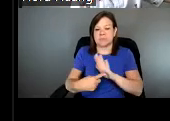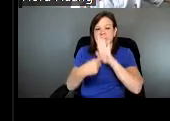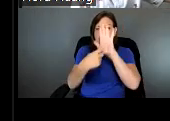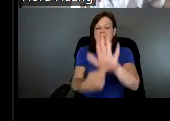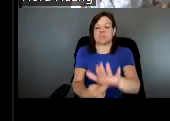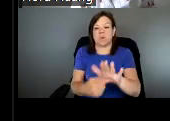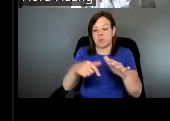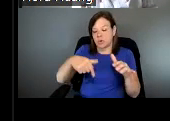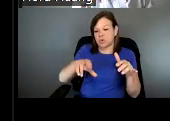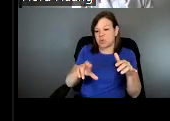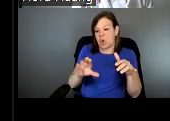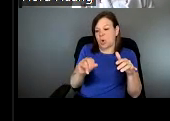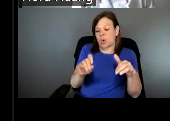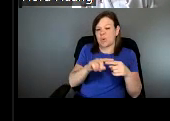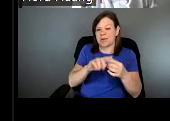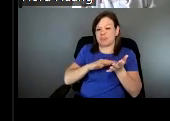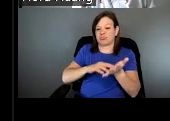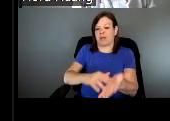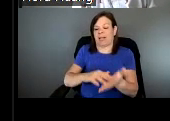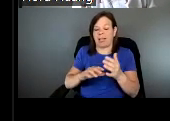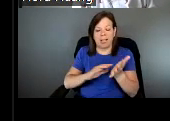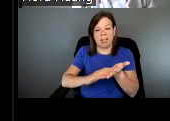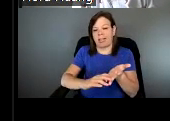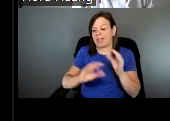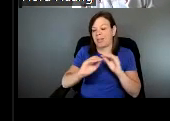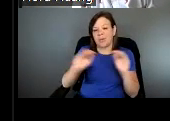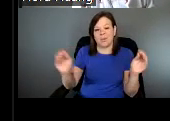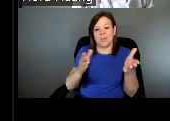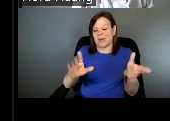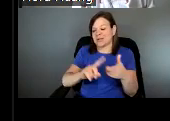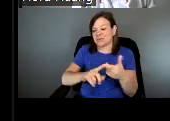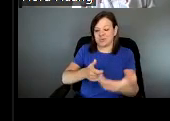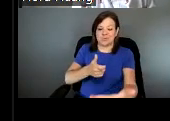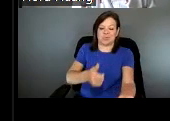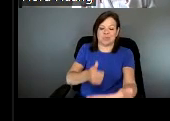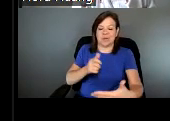a QR code in braille. There wouldn't really be a way for someone to scan a QR code.